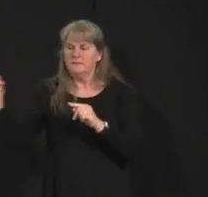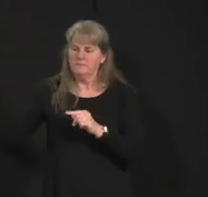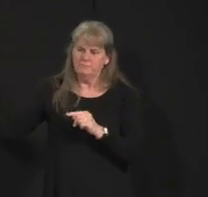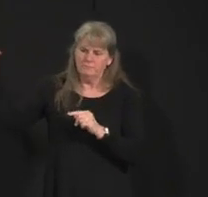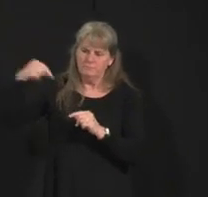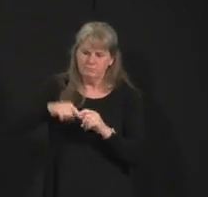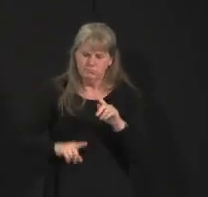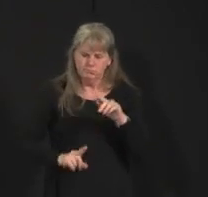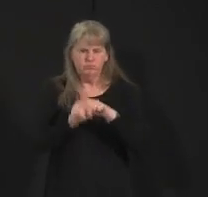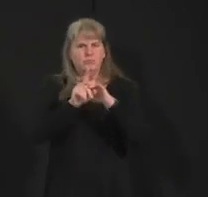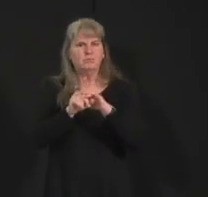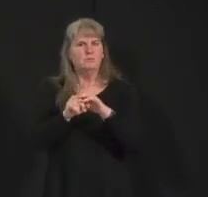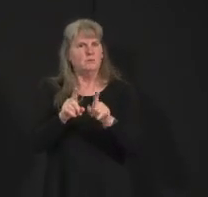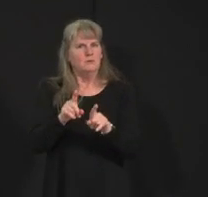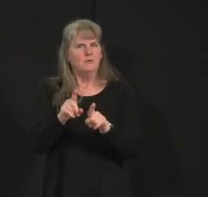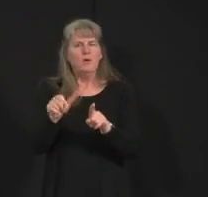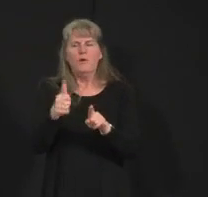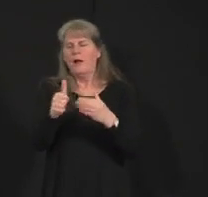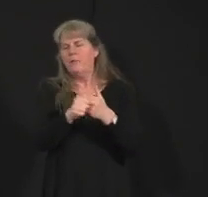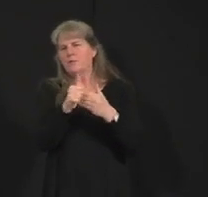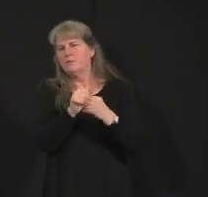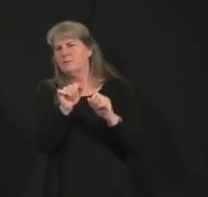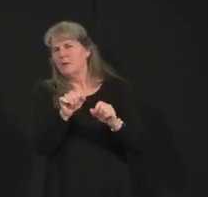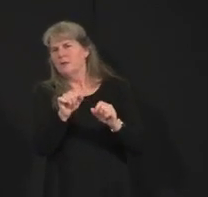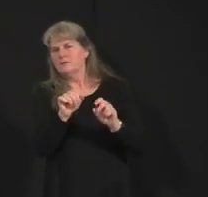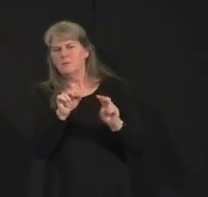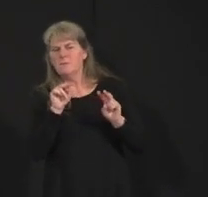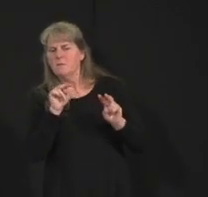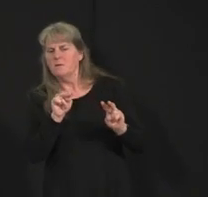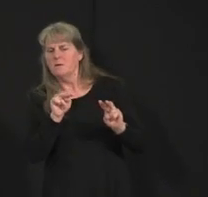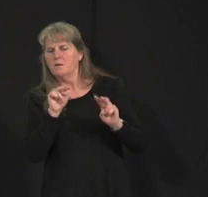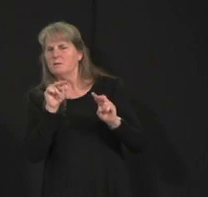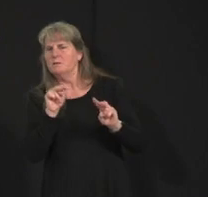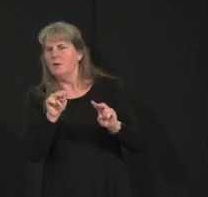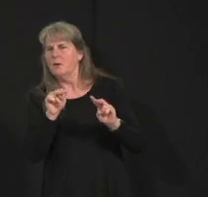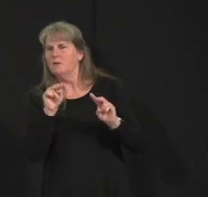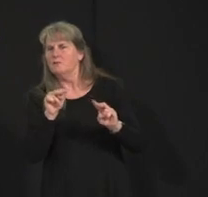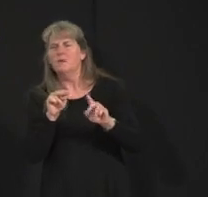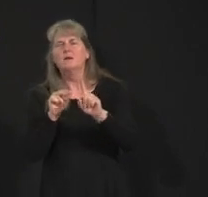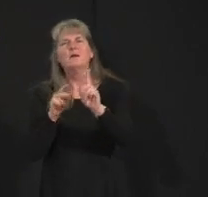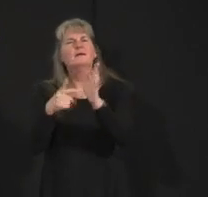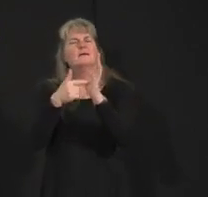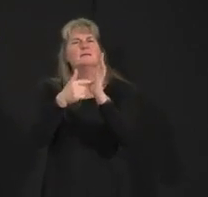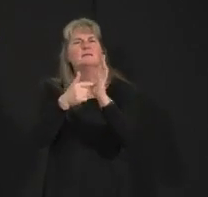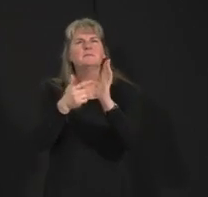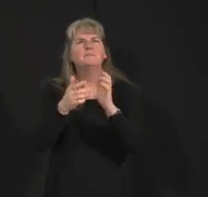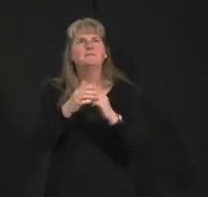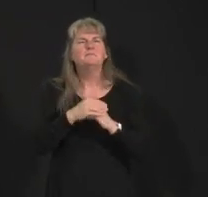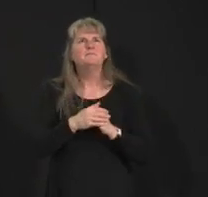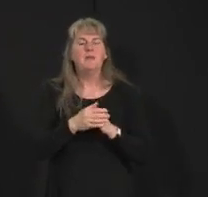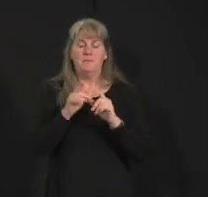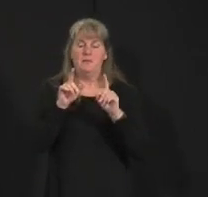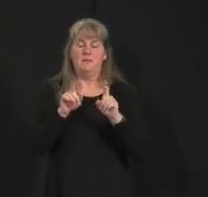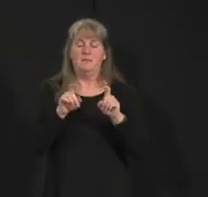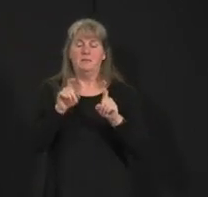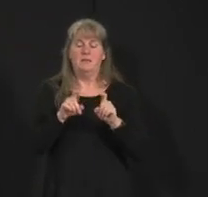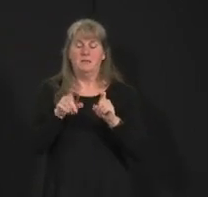that we may want to be very attuned to. An example of that would be the